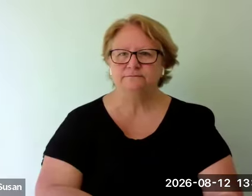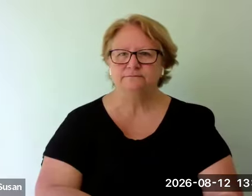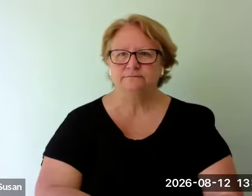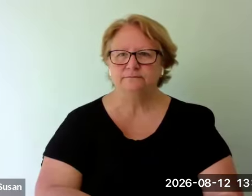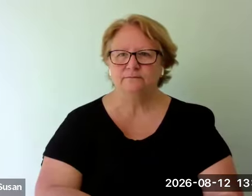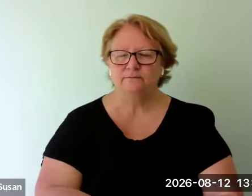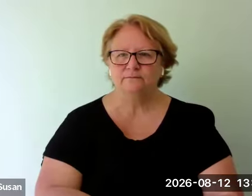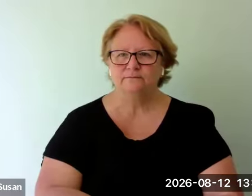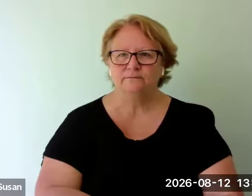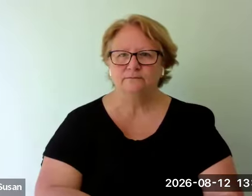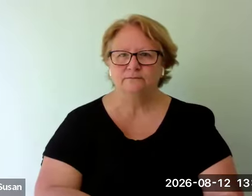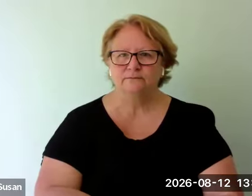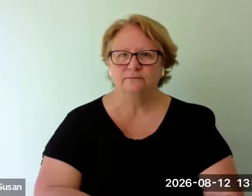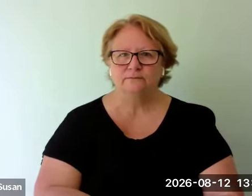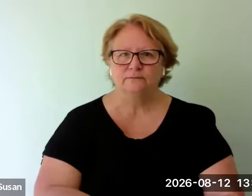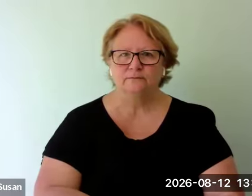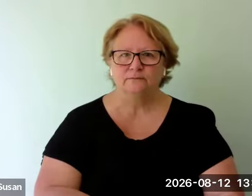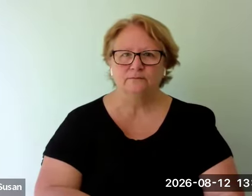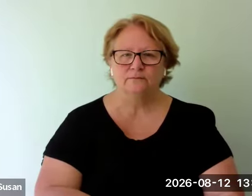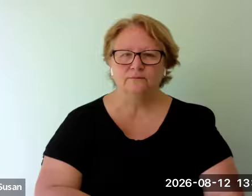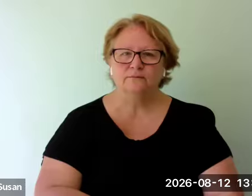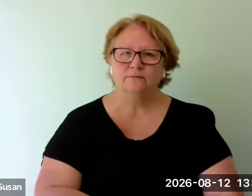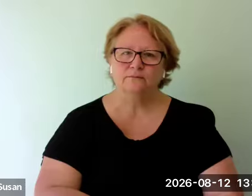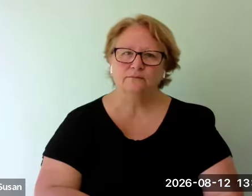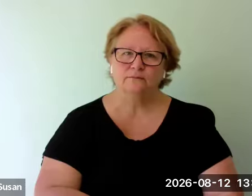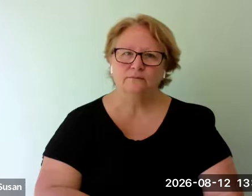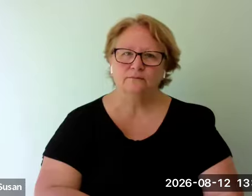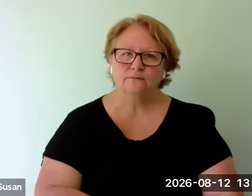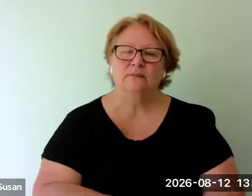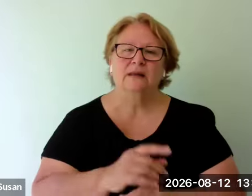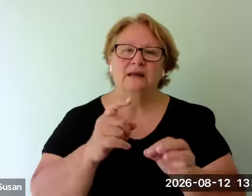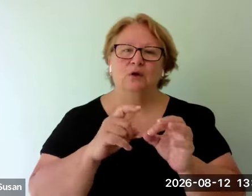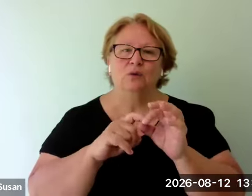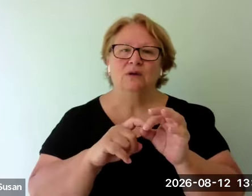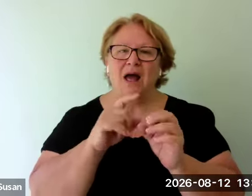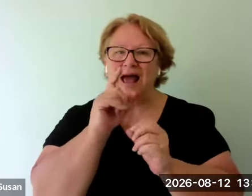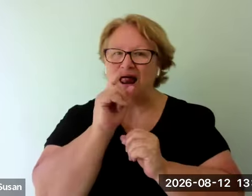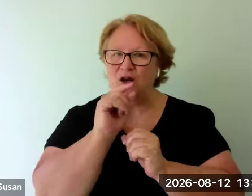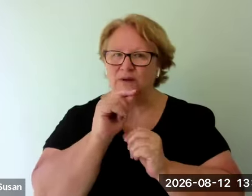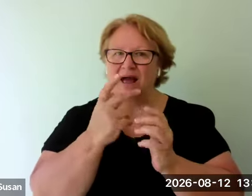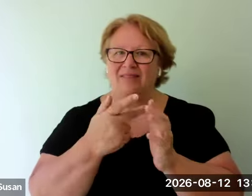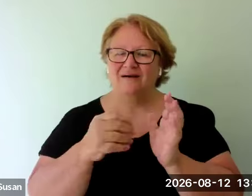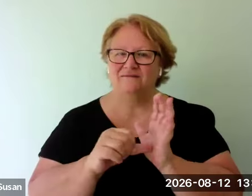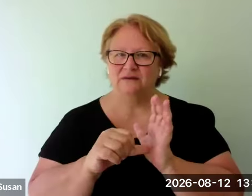considered as part of assessing eligibility